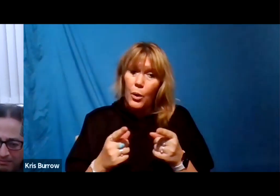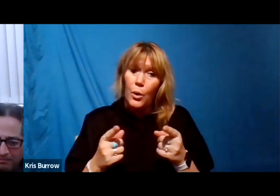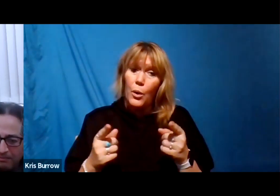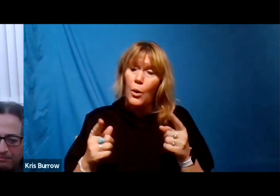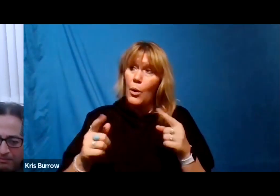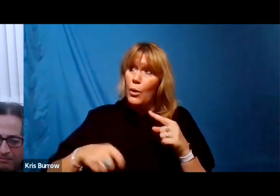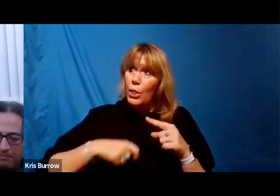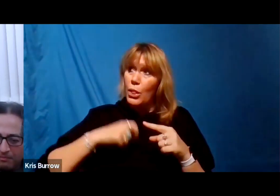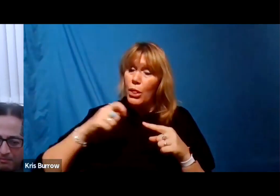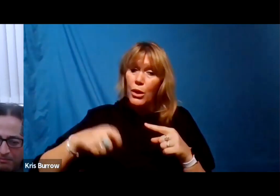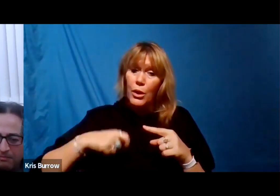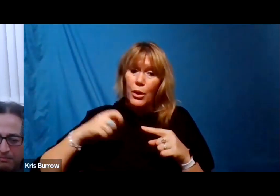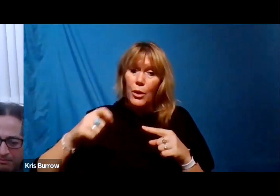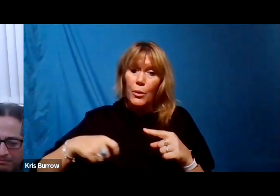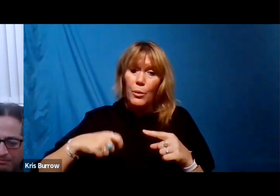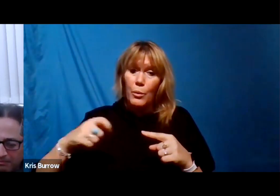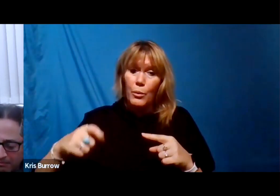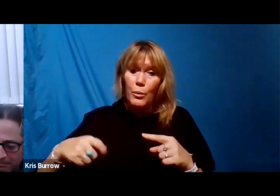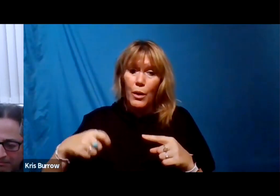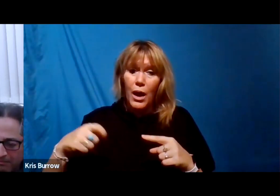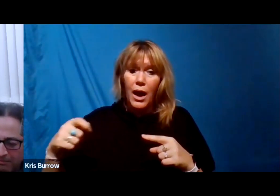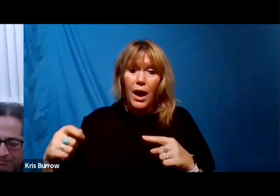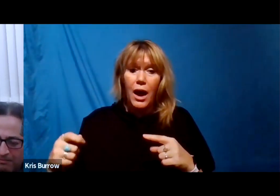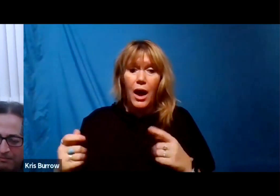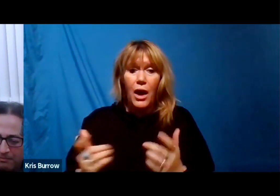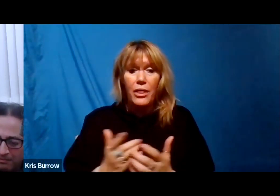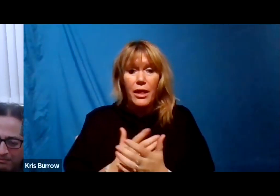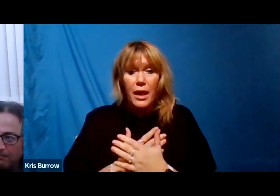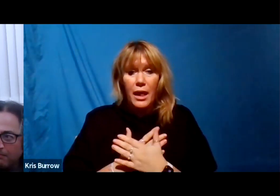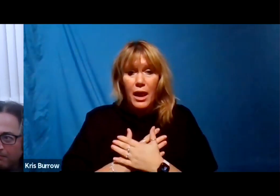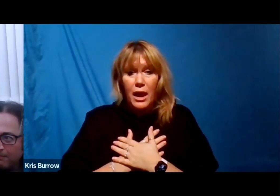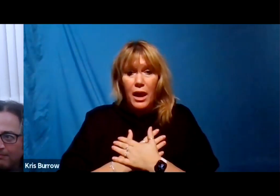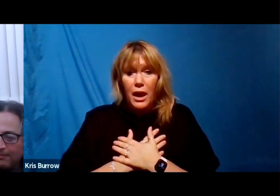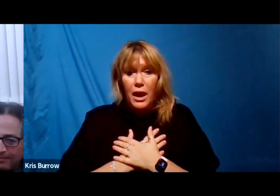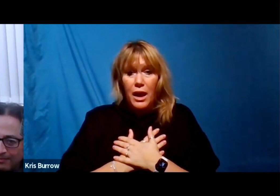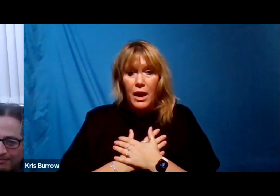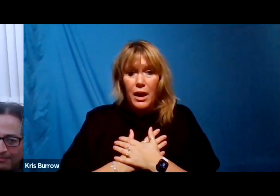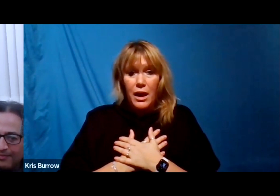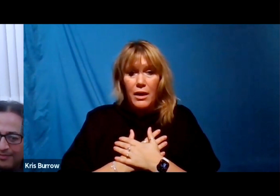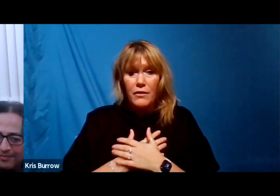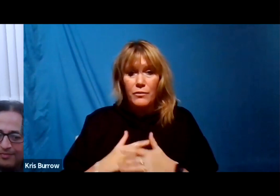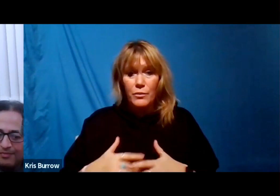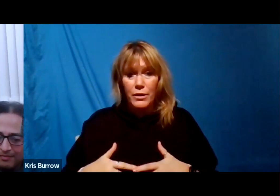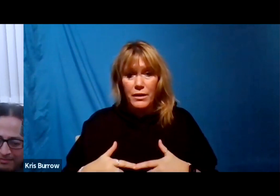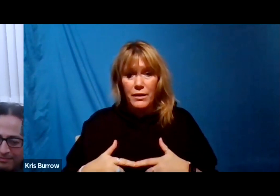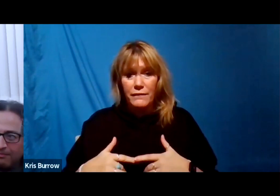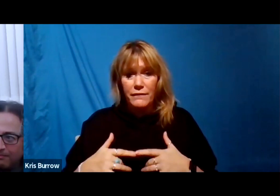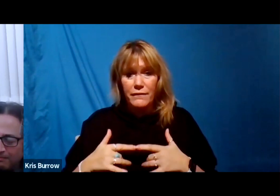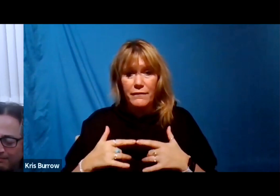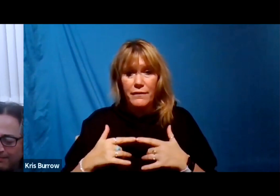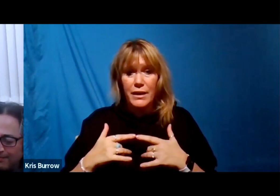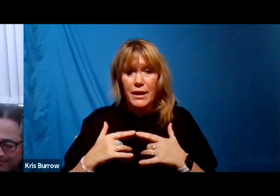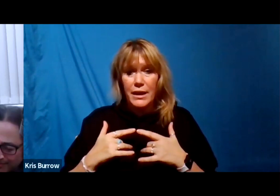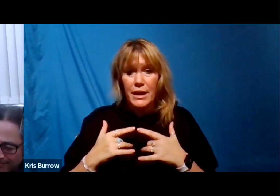Ever feel you're being ripped off